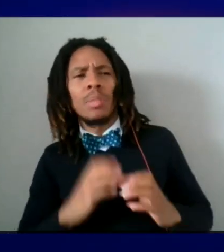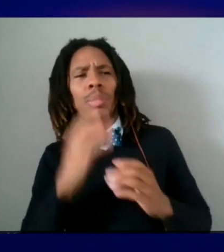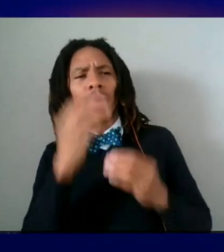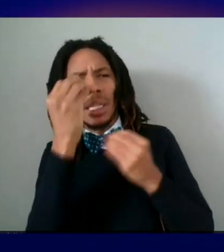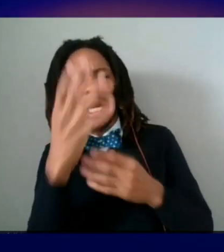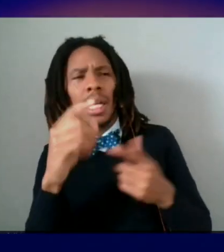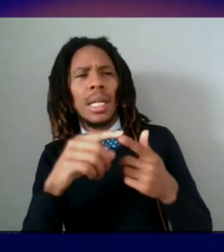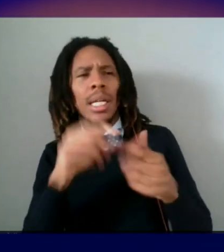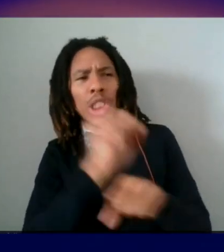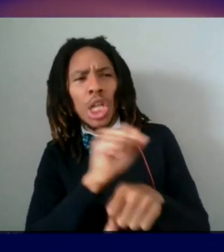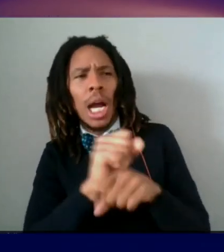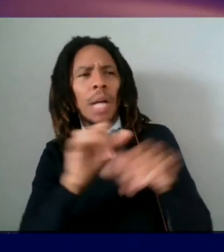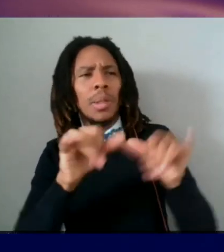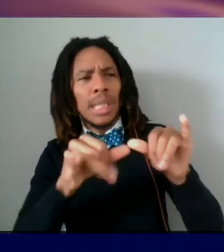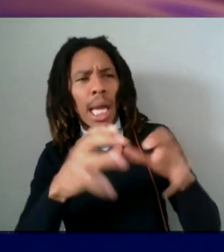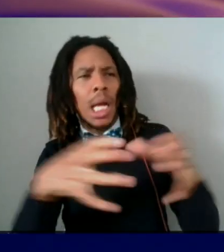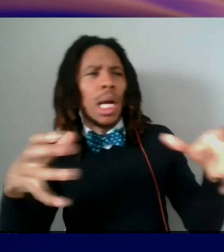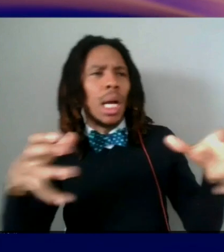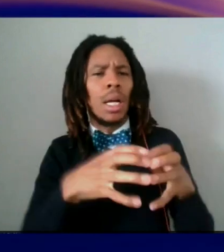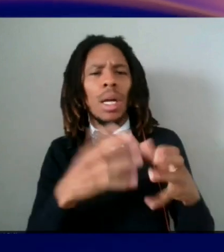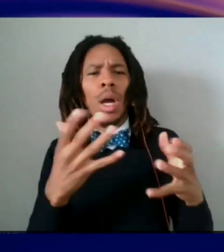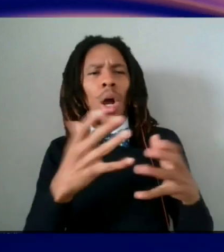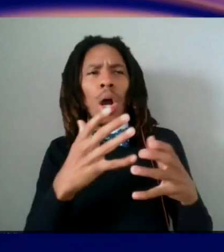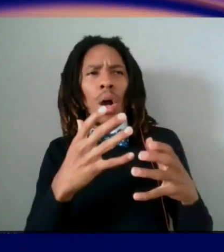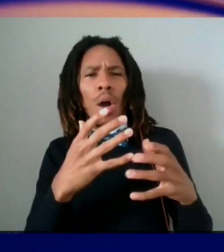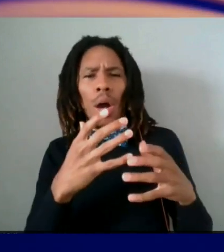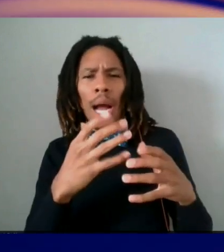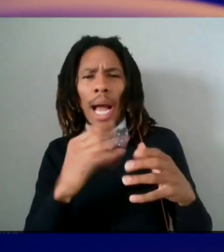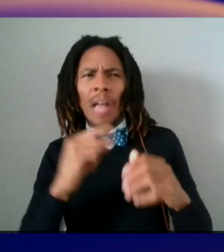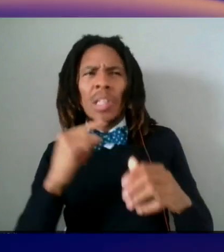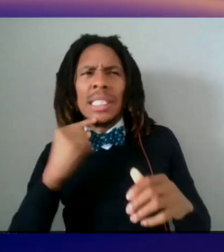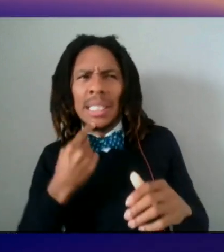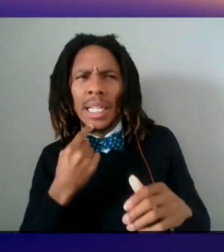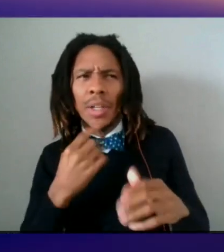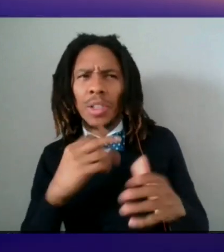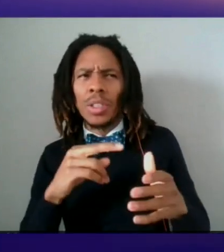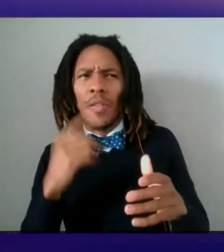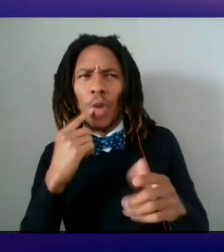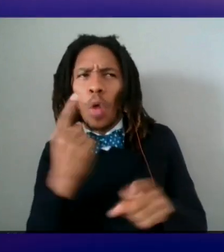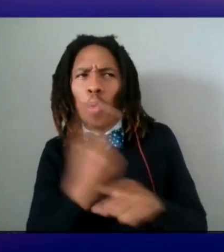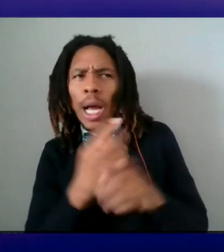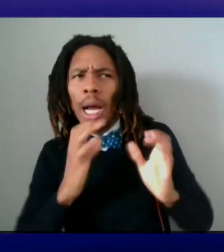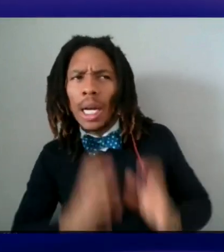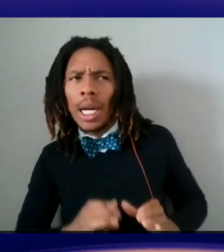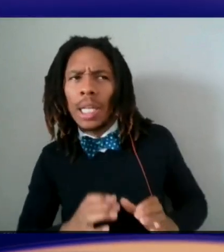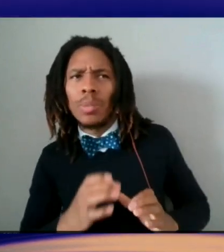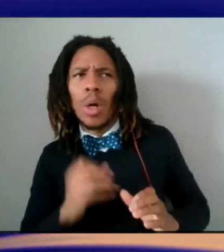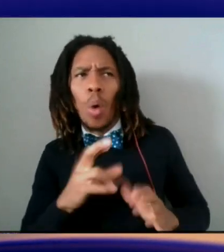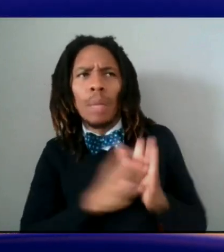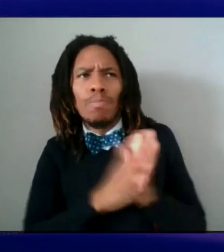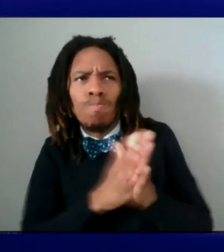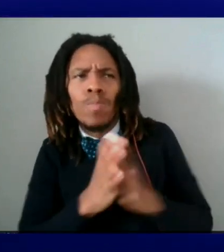what kind of order of magnitude are we talking about for a regular customer or an ambitious customer? Yeah.